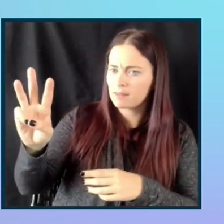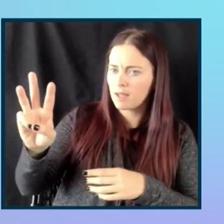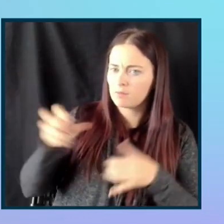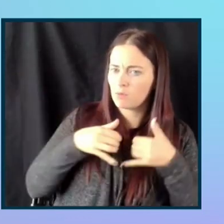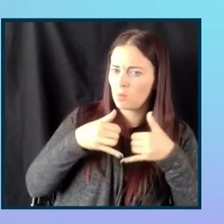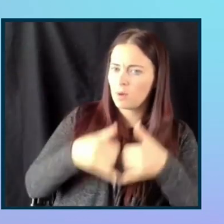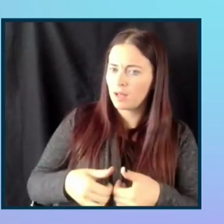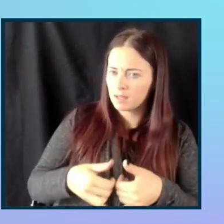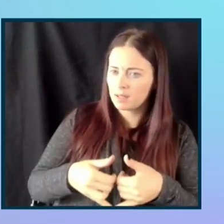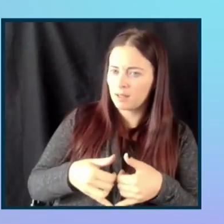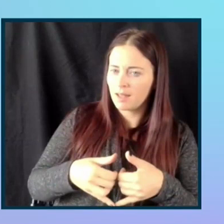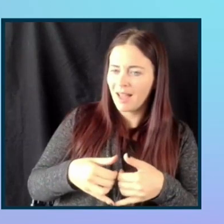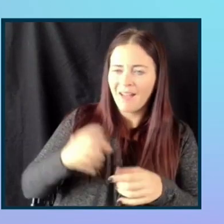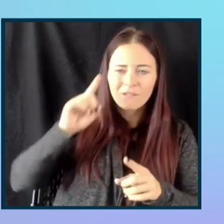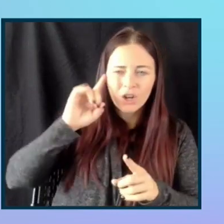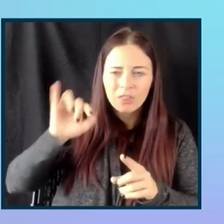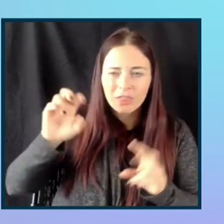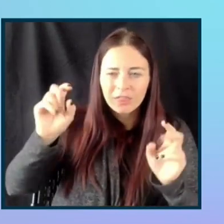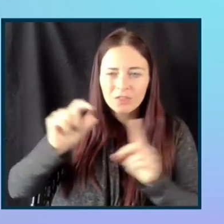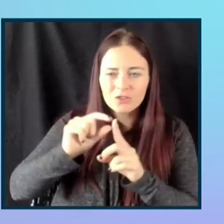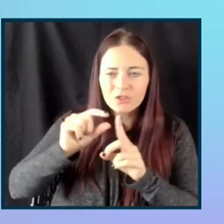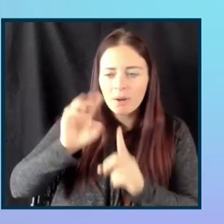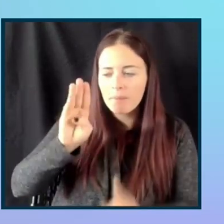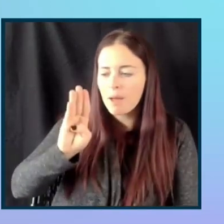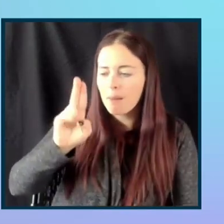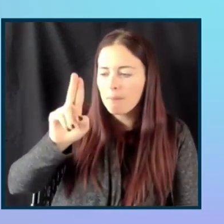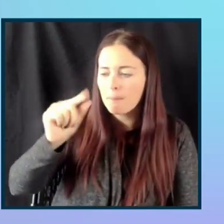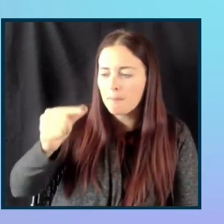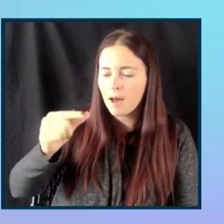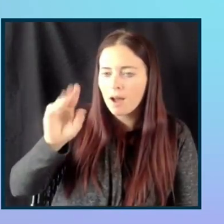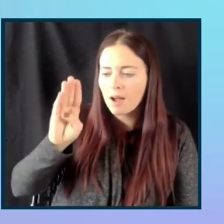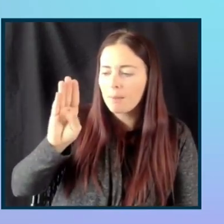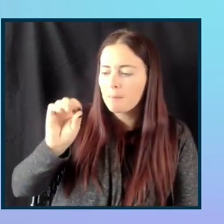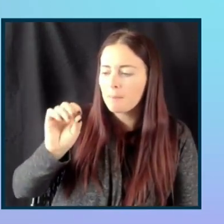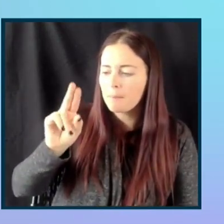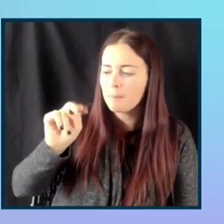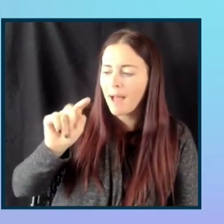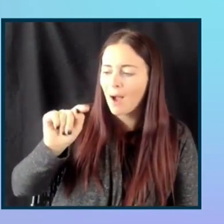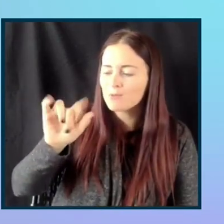but I've often heard it. That was the word that jumped straight into my mind. What do I think of that?